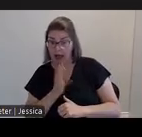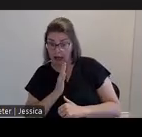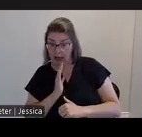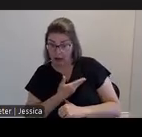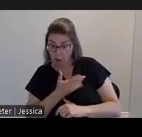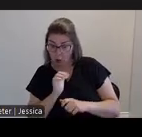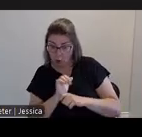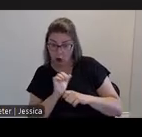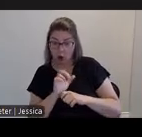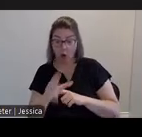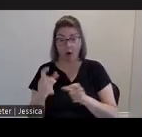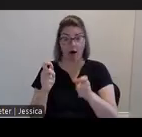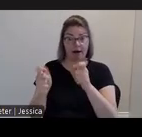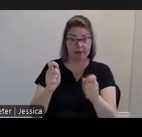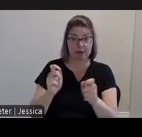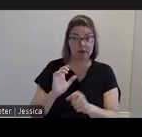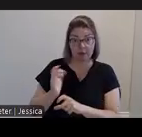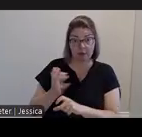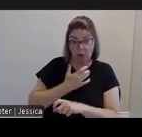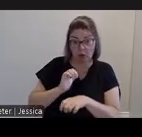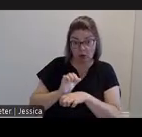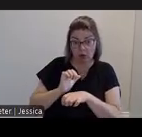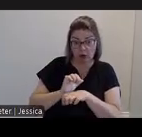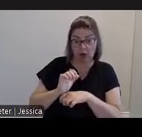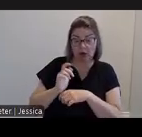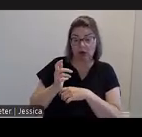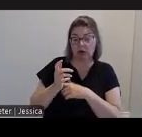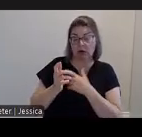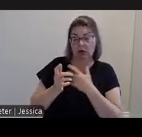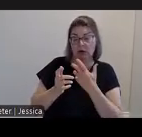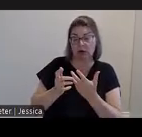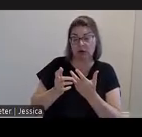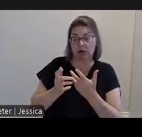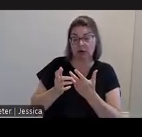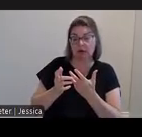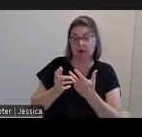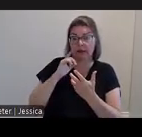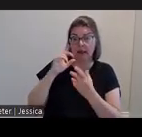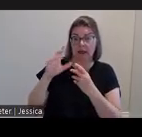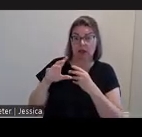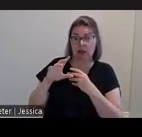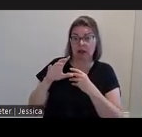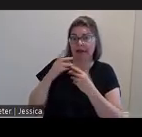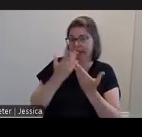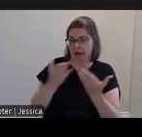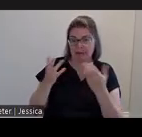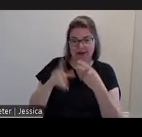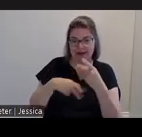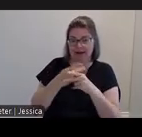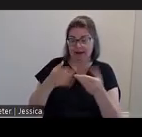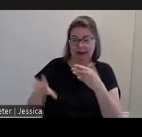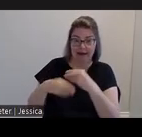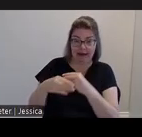that these sort of missed points can be added in. Uh, I'm not sure if anyone else wanted to, sort of,